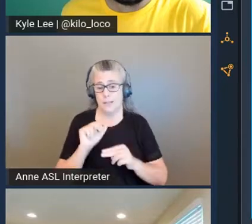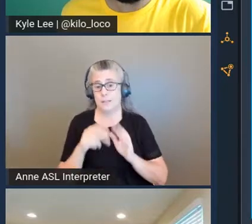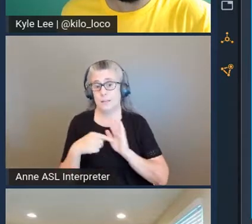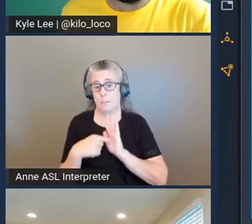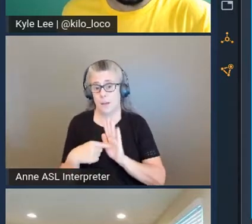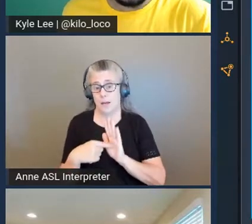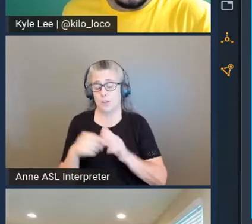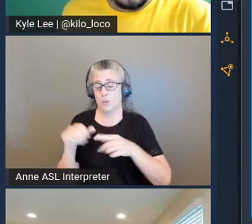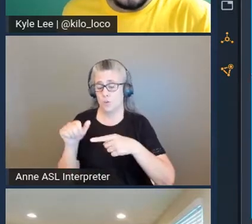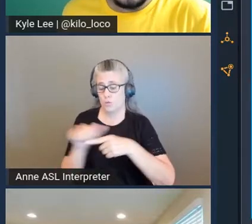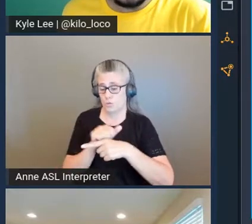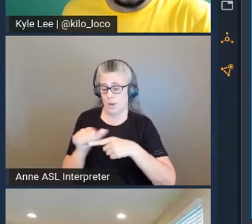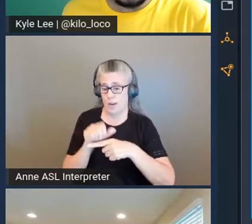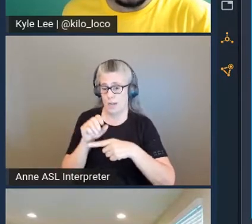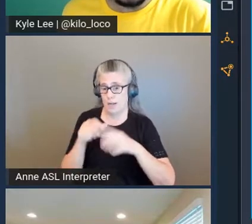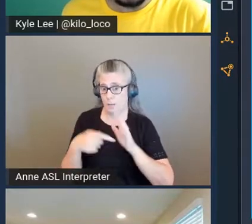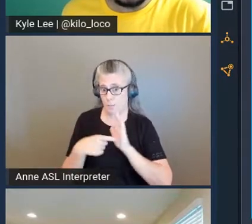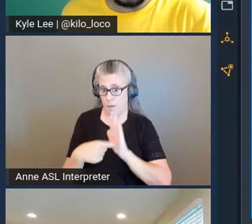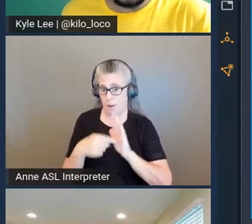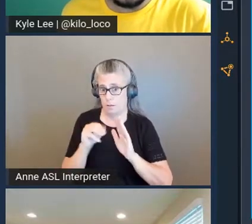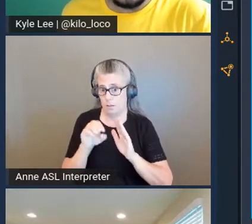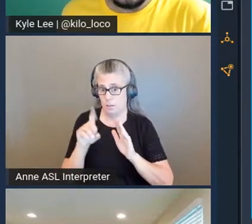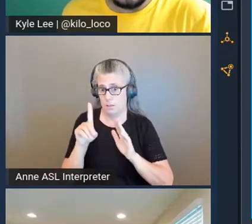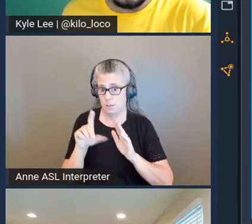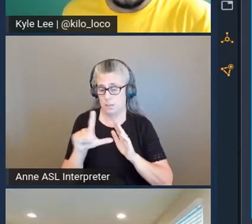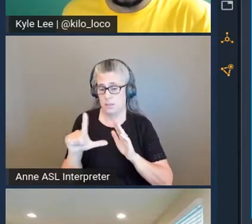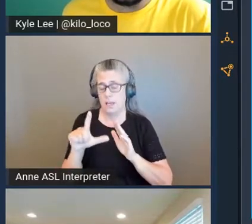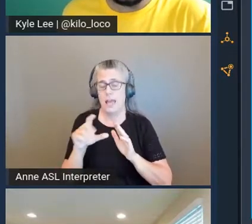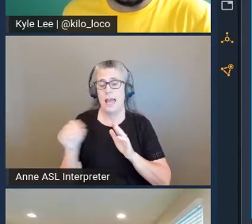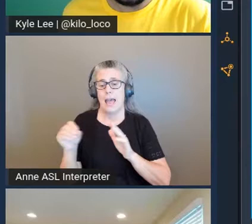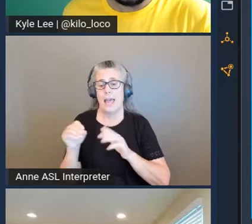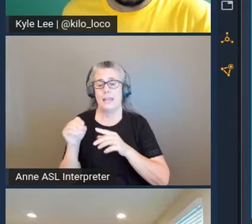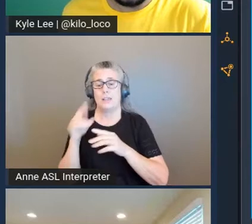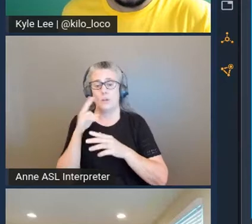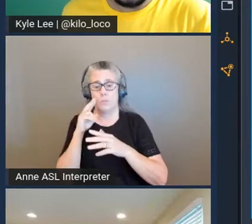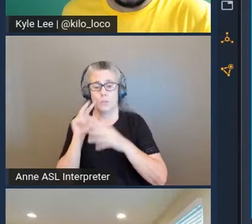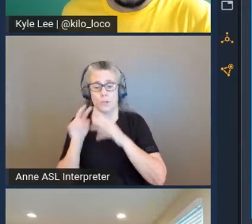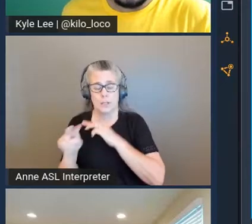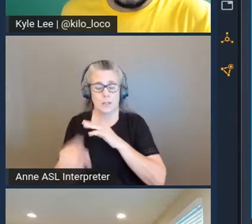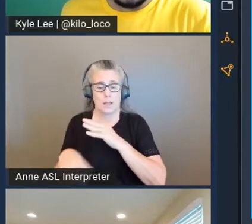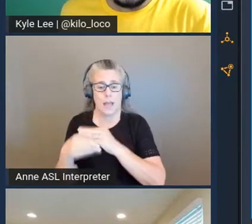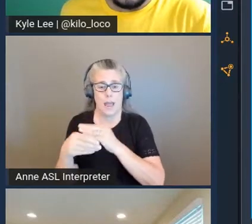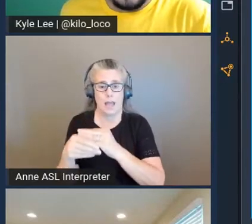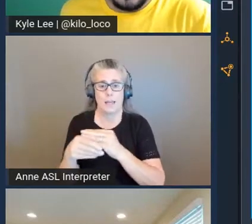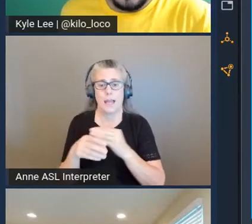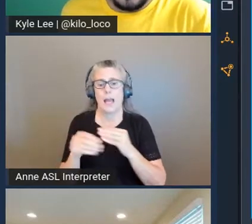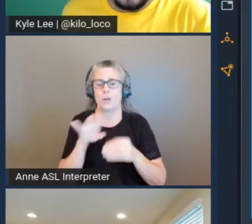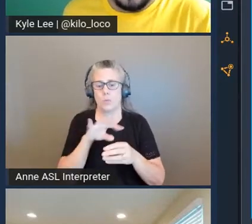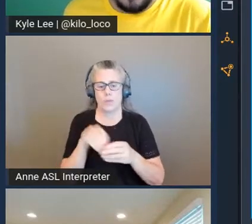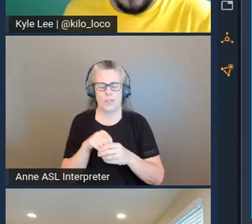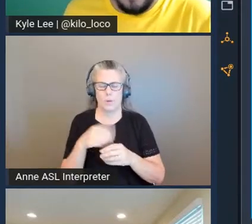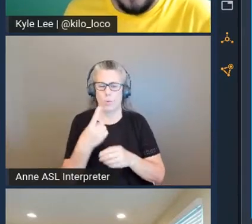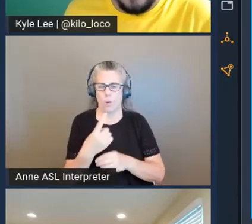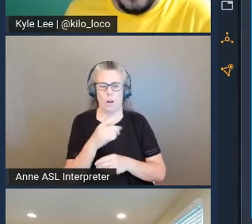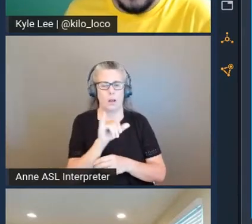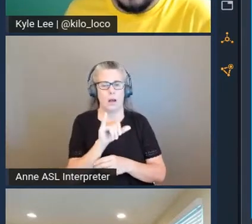to deploy and manage them all within the same IDE itself. So, SageMaker Studio serves as the one-stop shop